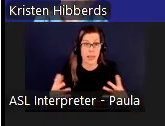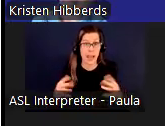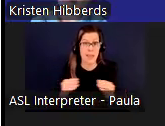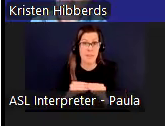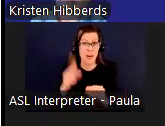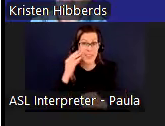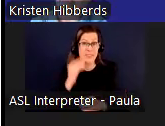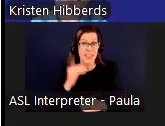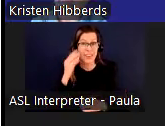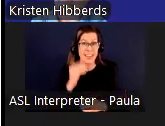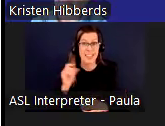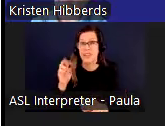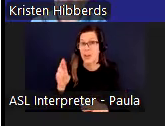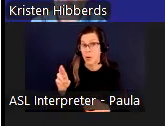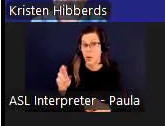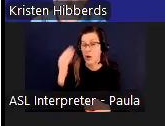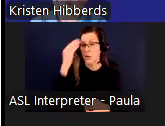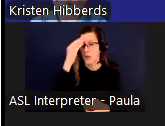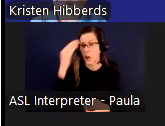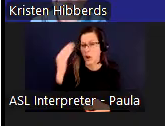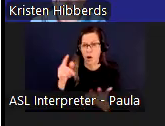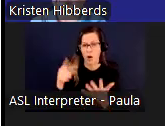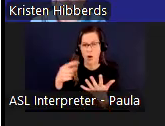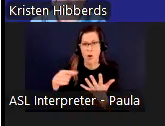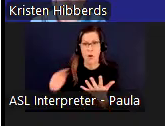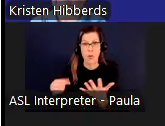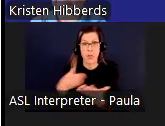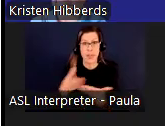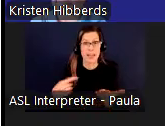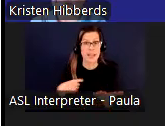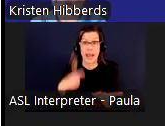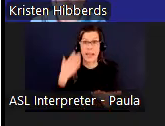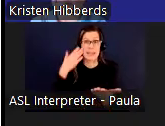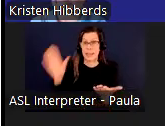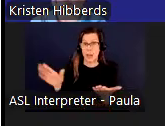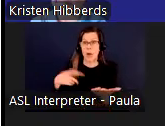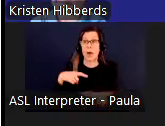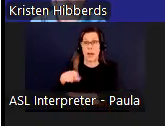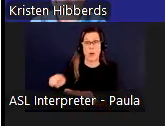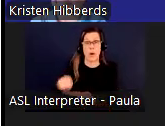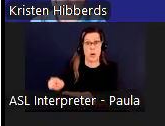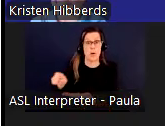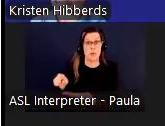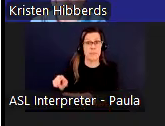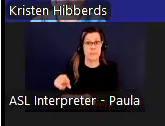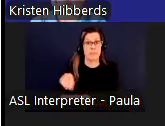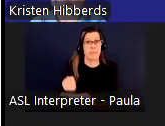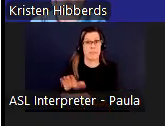know some of the things that I didn't that I've made notes about. So thank you everybody.